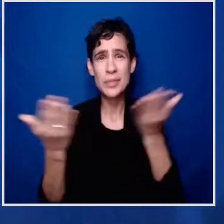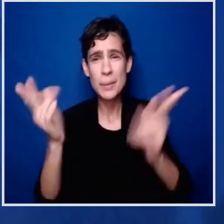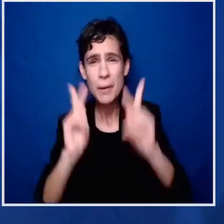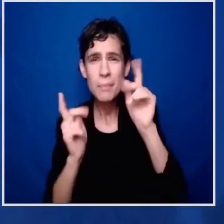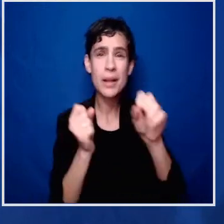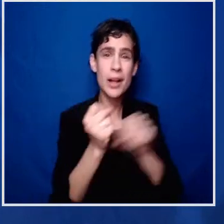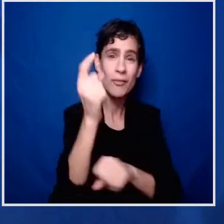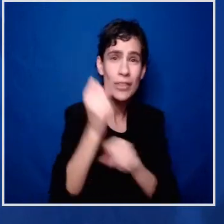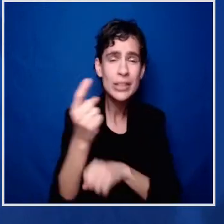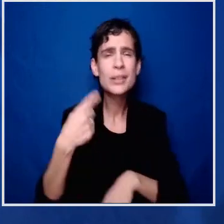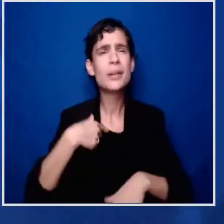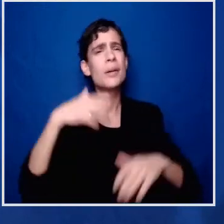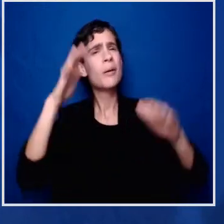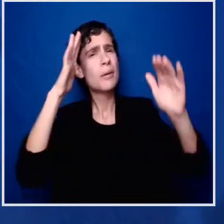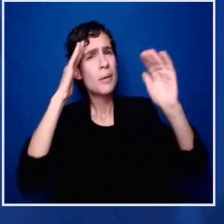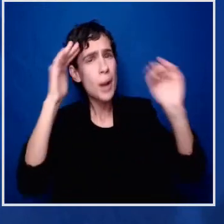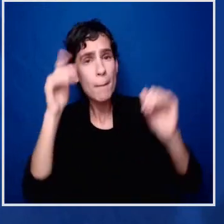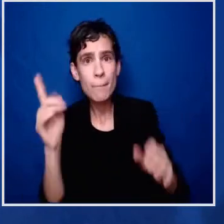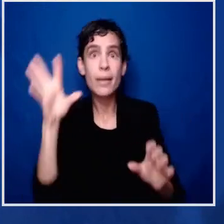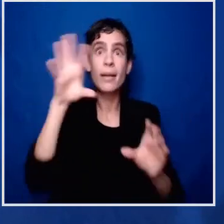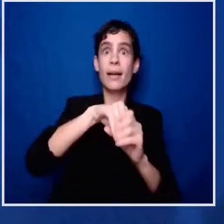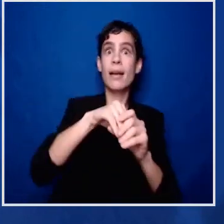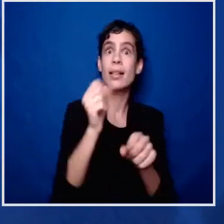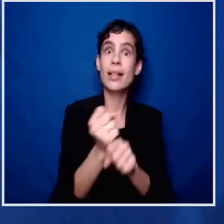MESSAGE. I AM SO GLAD YOU GOT TO LEARN MORE ABOUT AMERICORPS AND HOW THEY ENGAGE IN SERVICE EACH